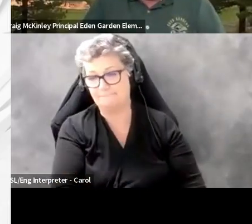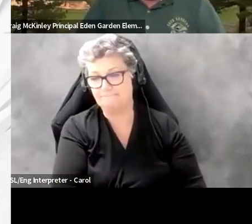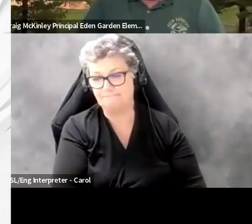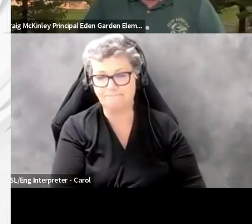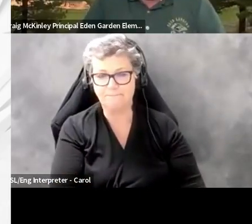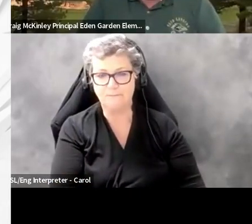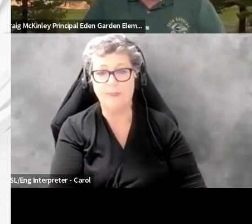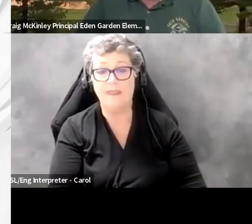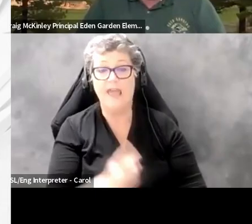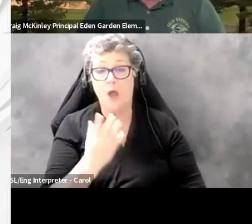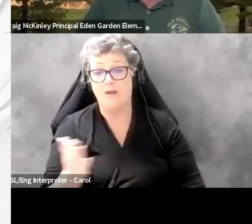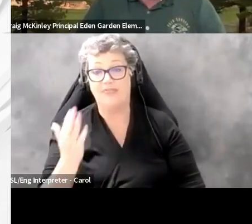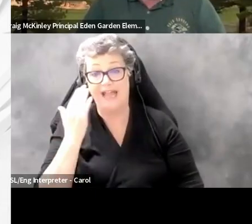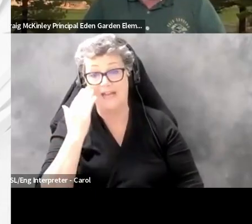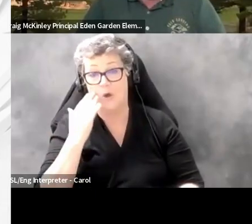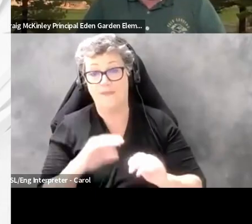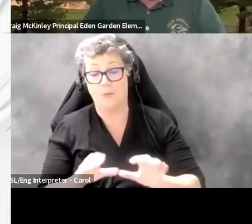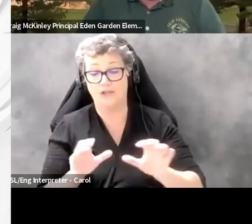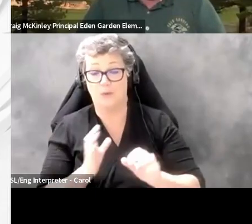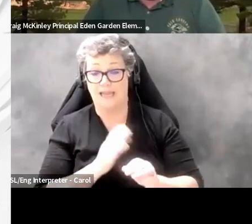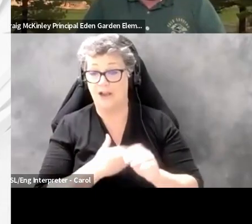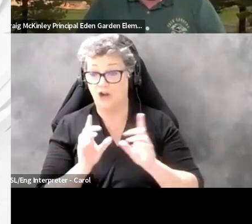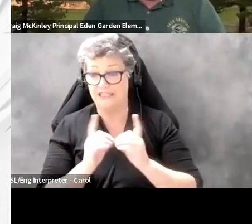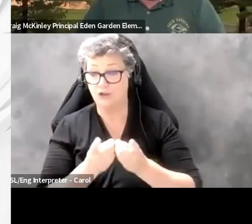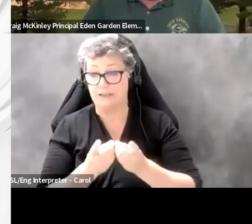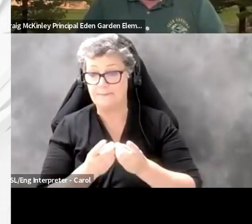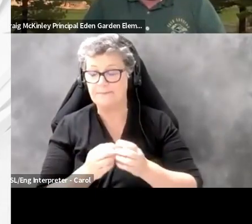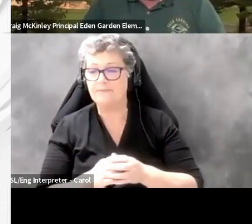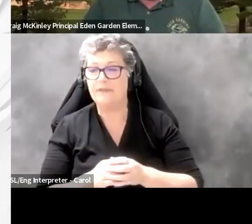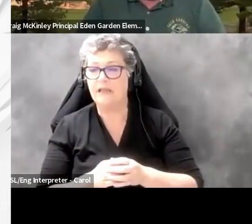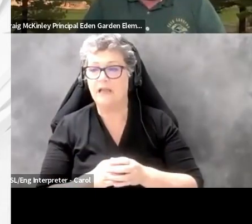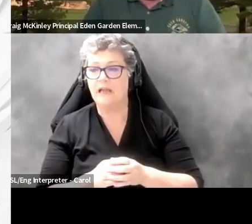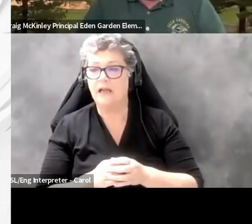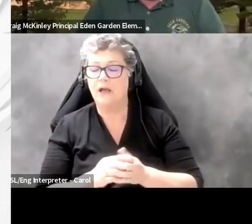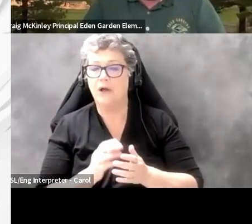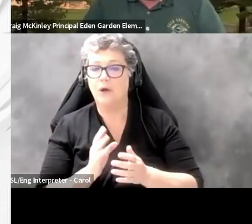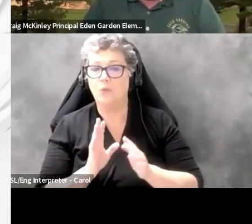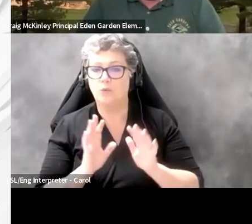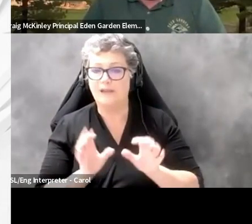And one thing I know we're doing and our district is we are going to be doing some work with our